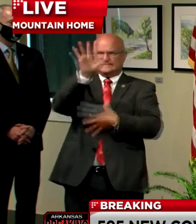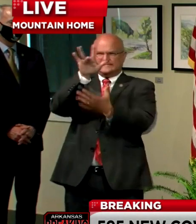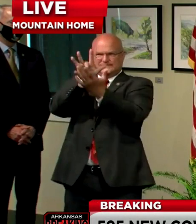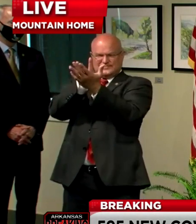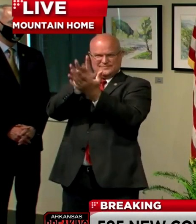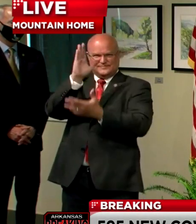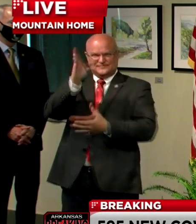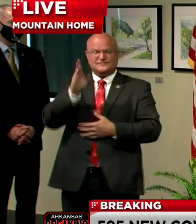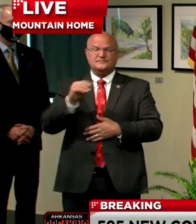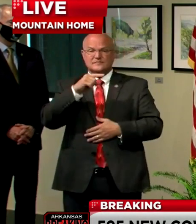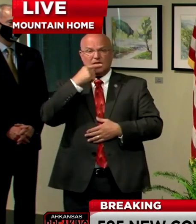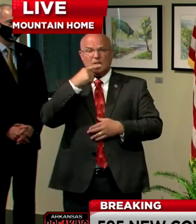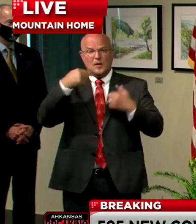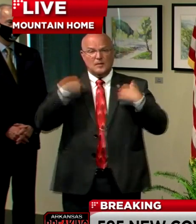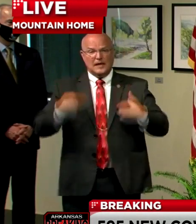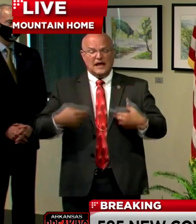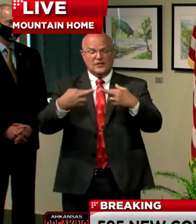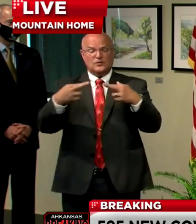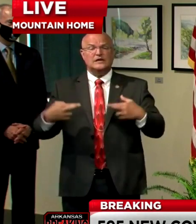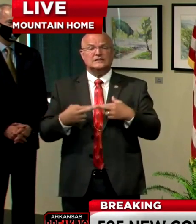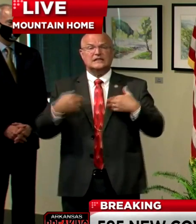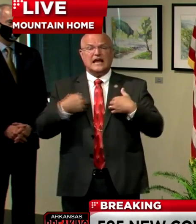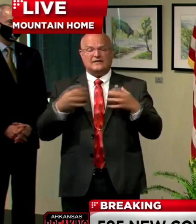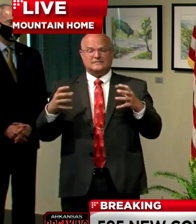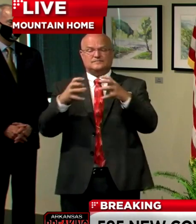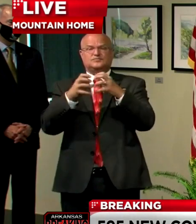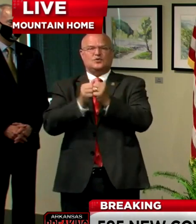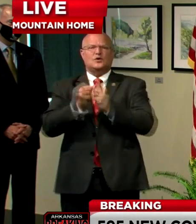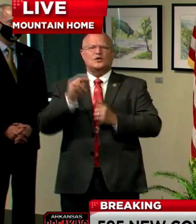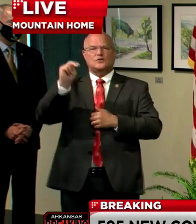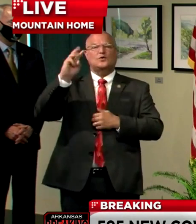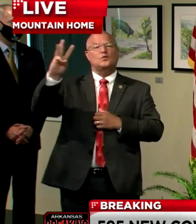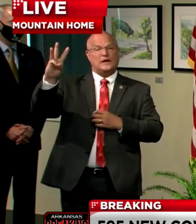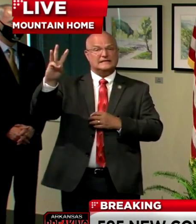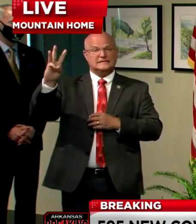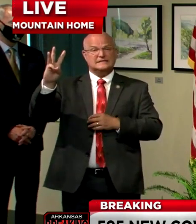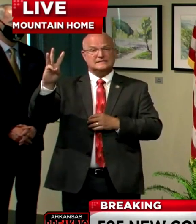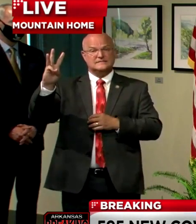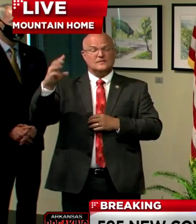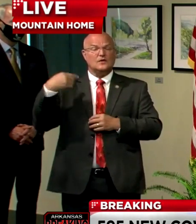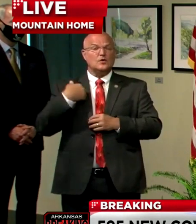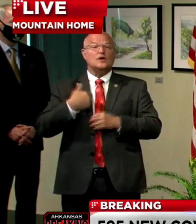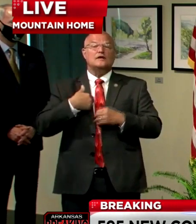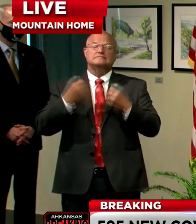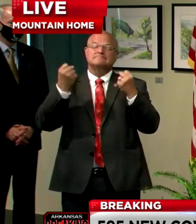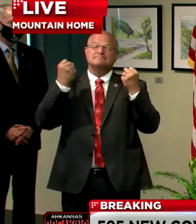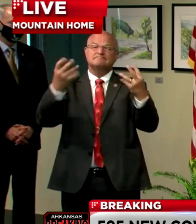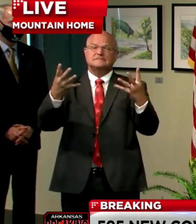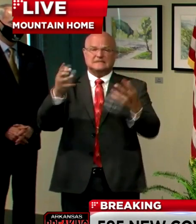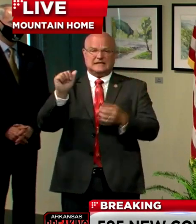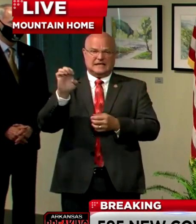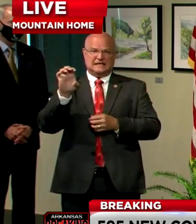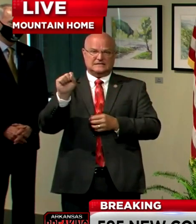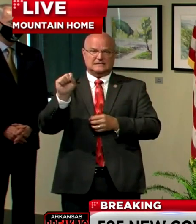COUNTY IS RIGHT IN THE MIDDLE BETWEEN THE NORTHWEST AND NORTHEAST PART OF THE STATE.